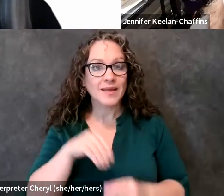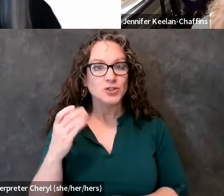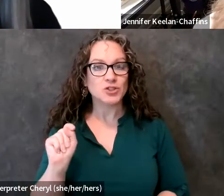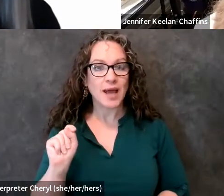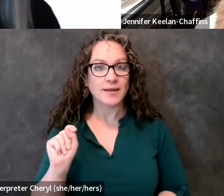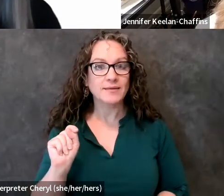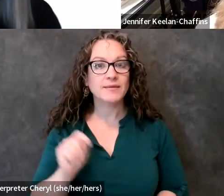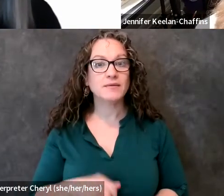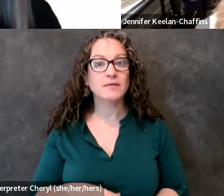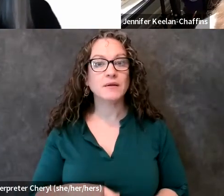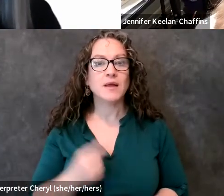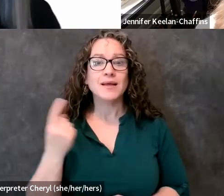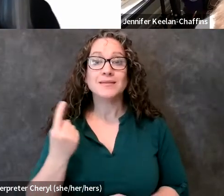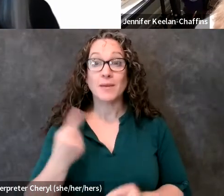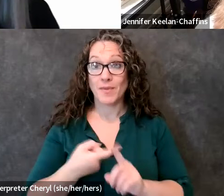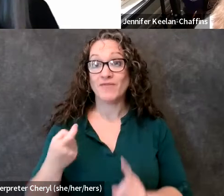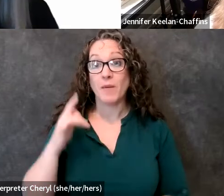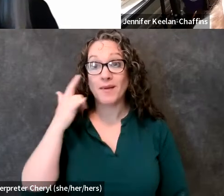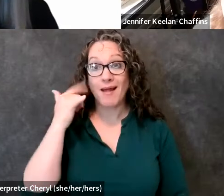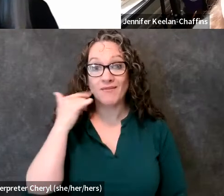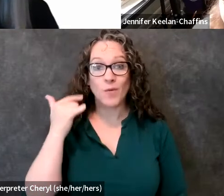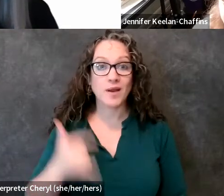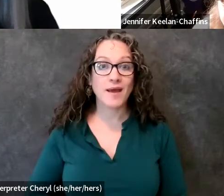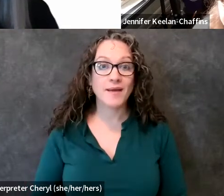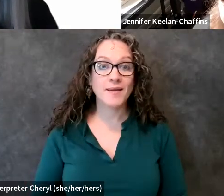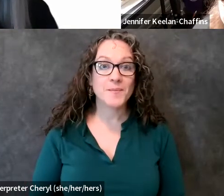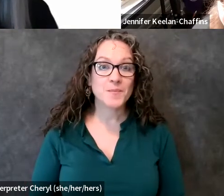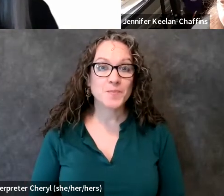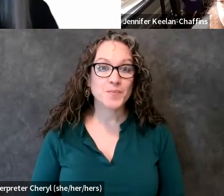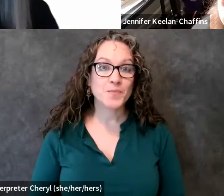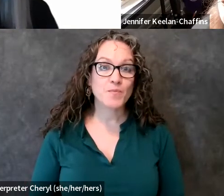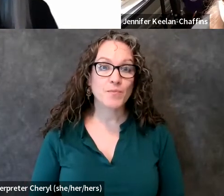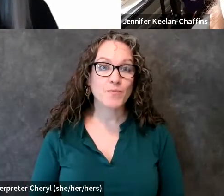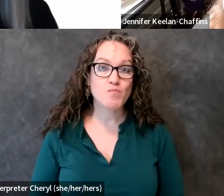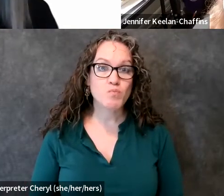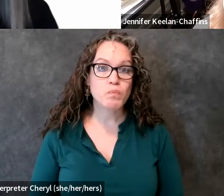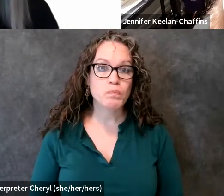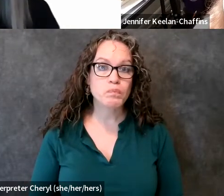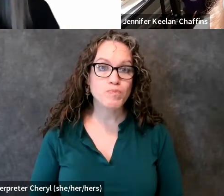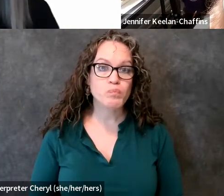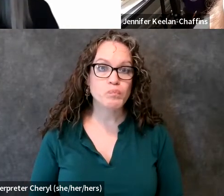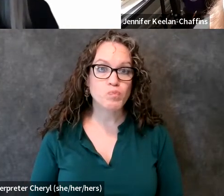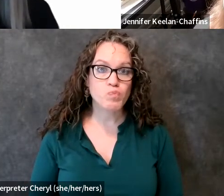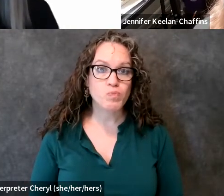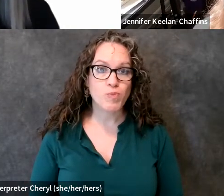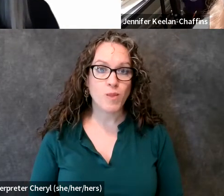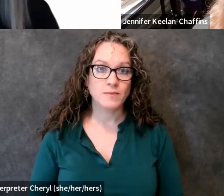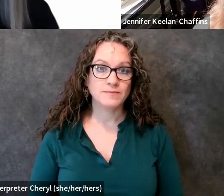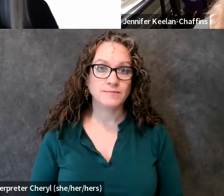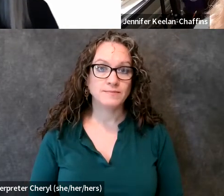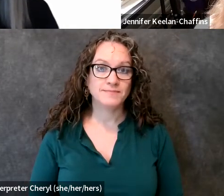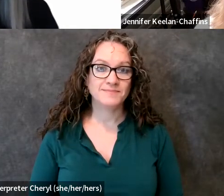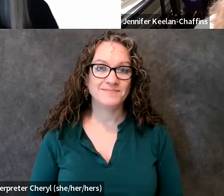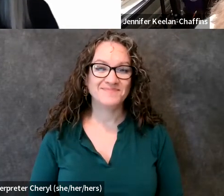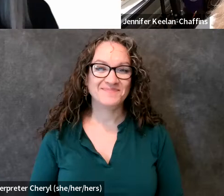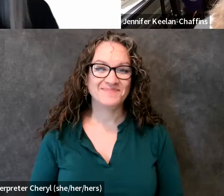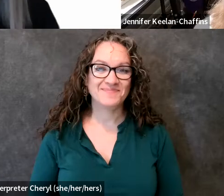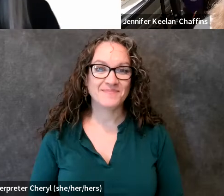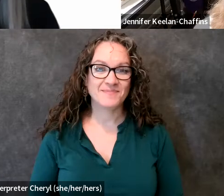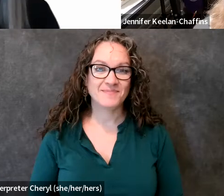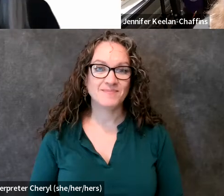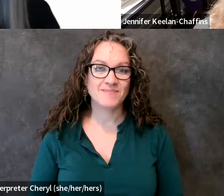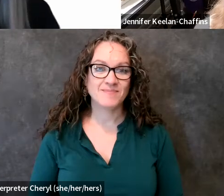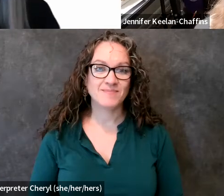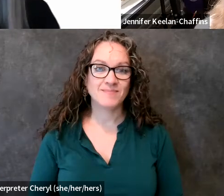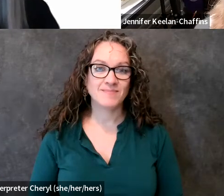from somebody from california let's see let me lost the question she says oh goodness hold on